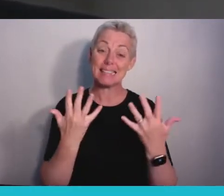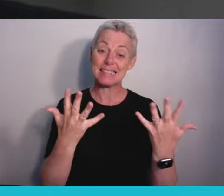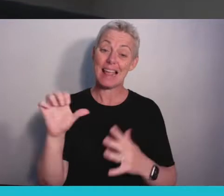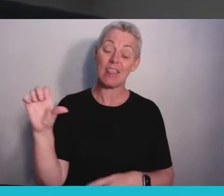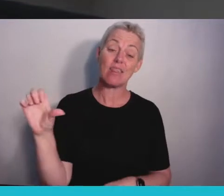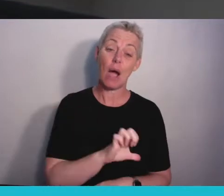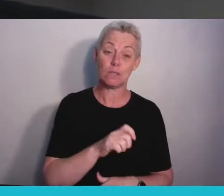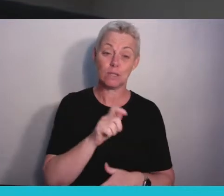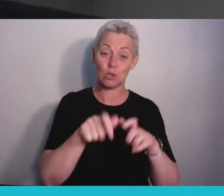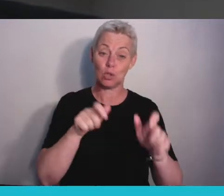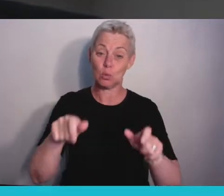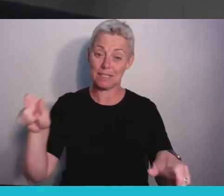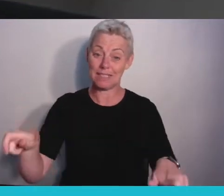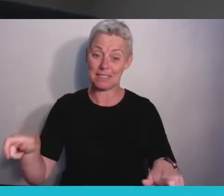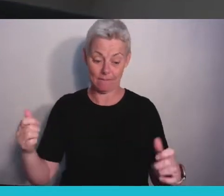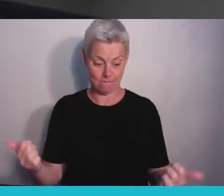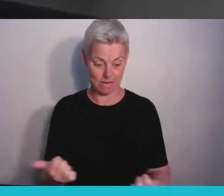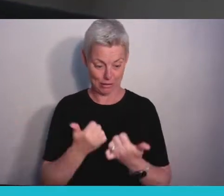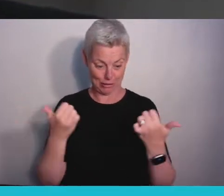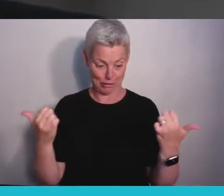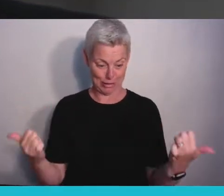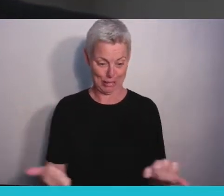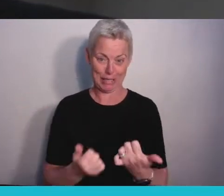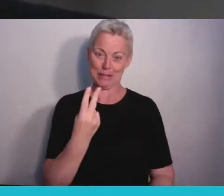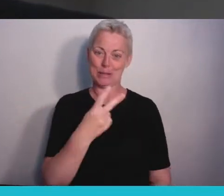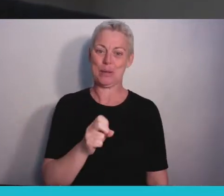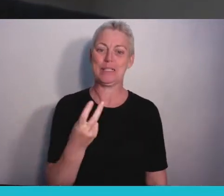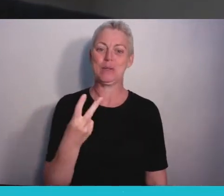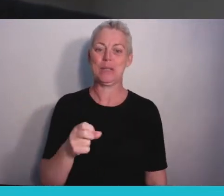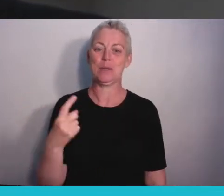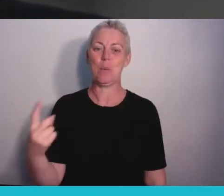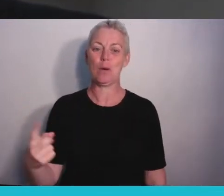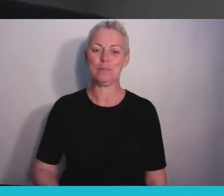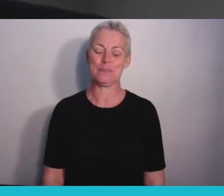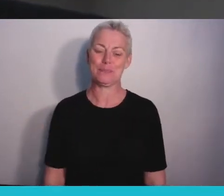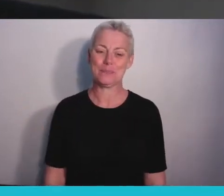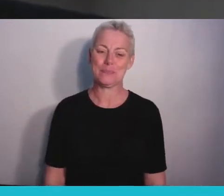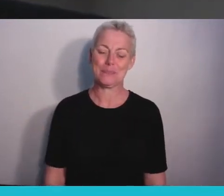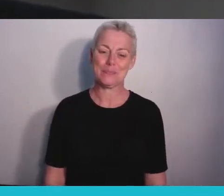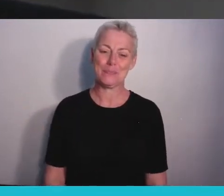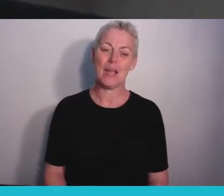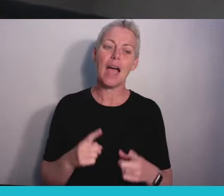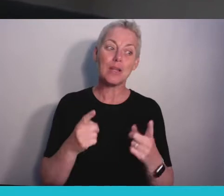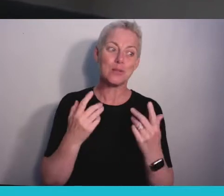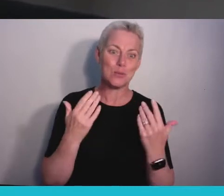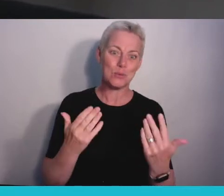at Bristol in 2021. Today we celebrate our students from the Faculty of Engineering who